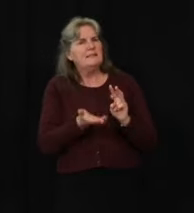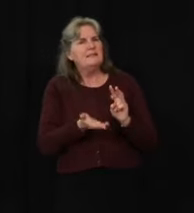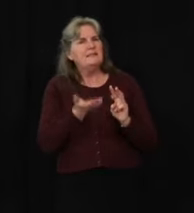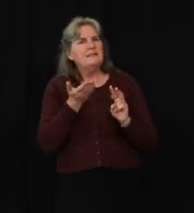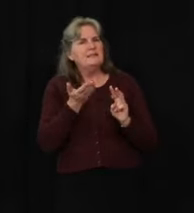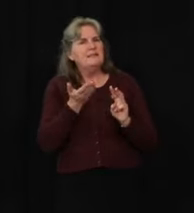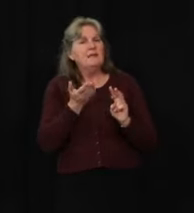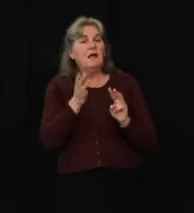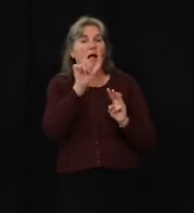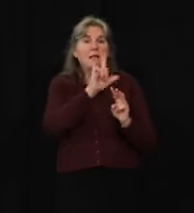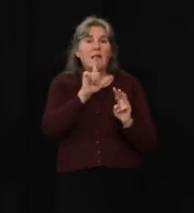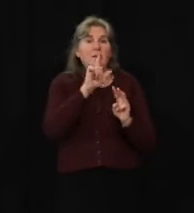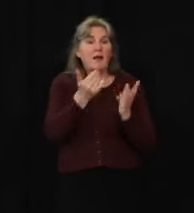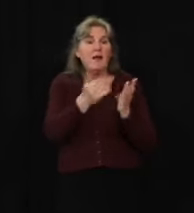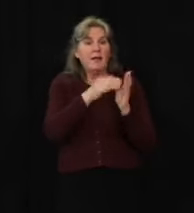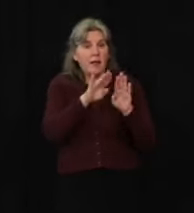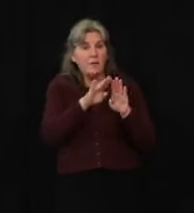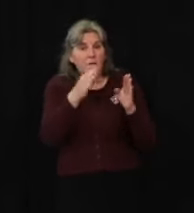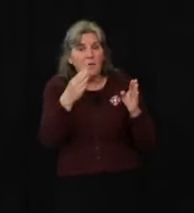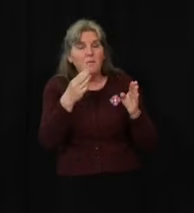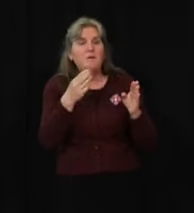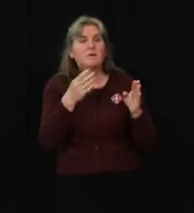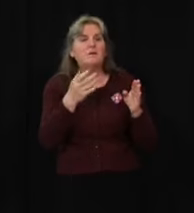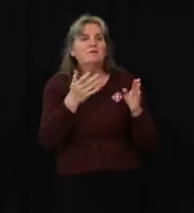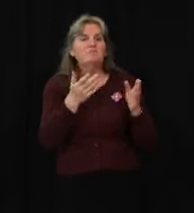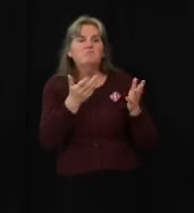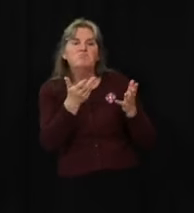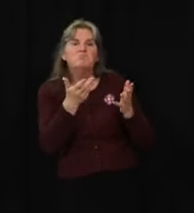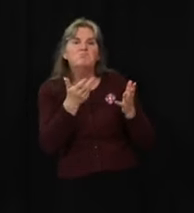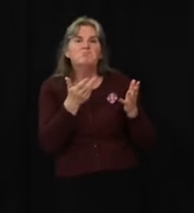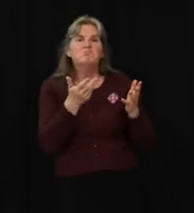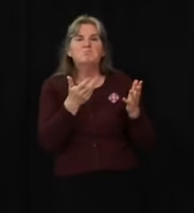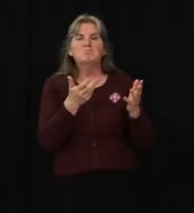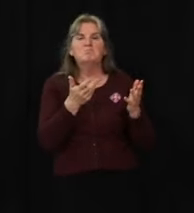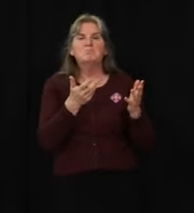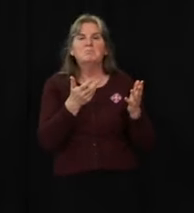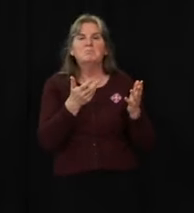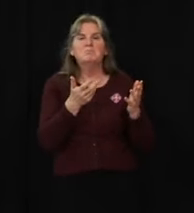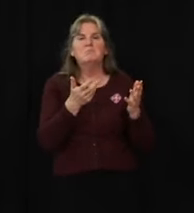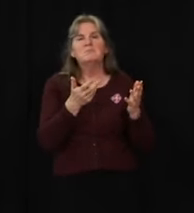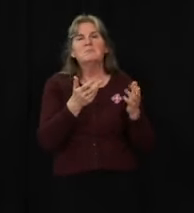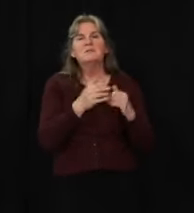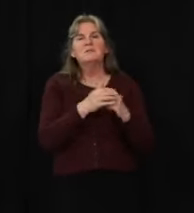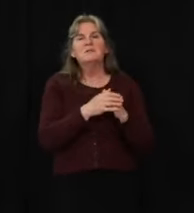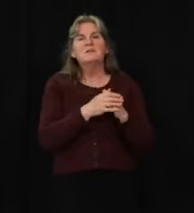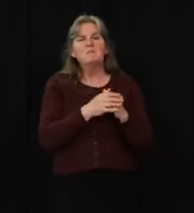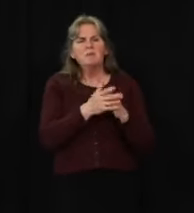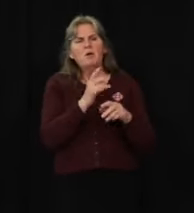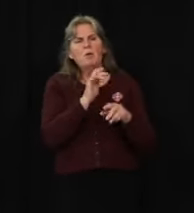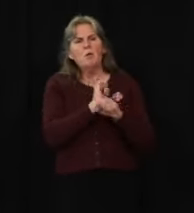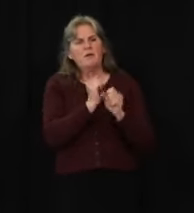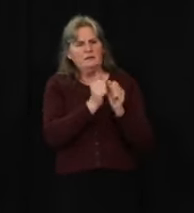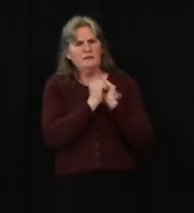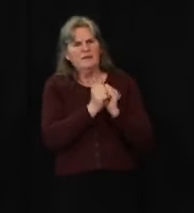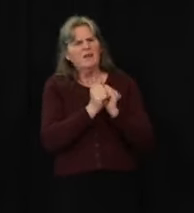information as well. Thank you. We will move on to Jane from CBC.